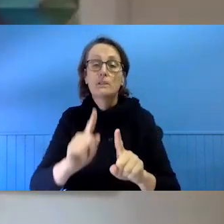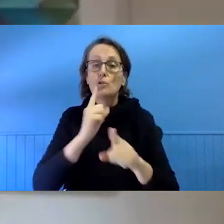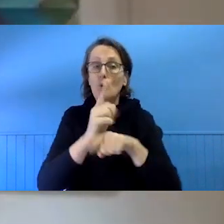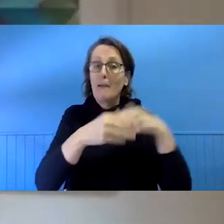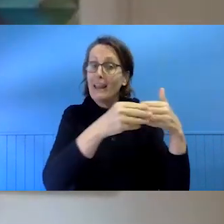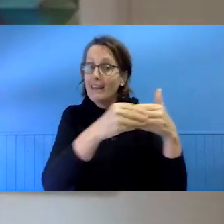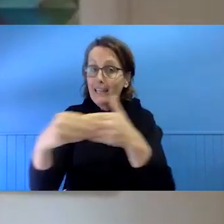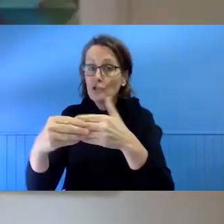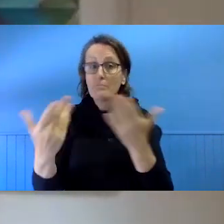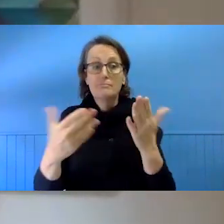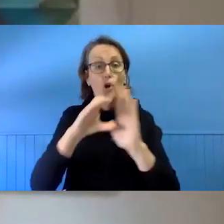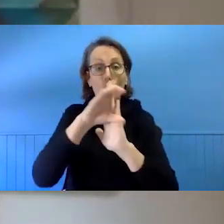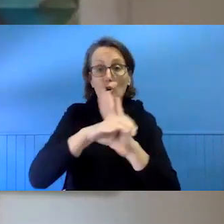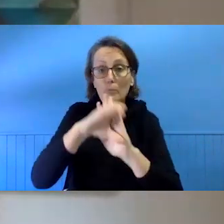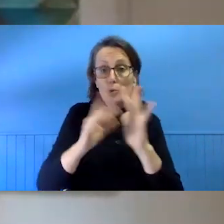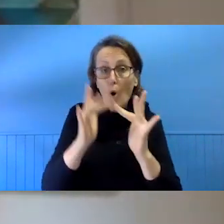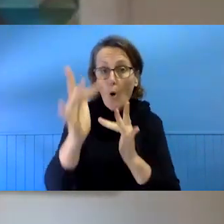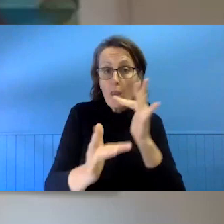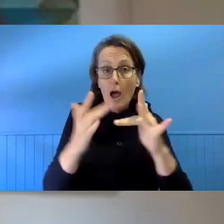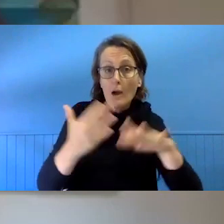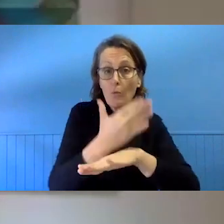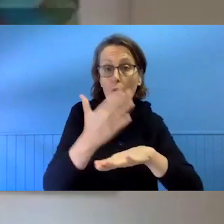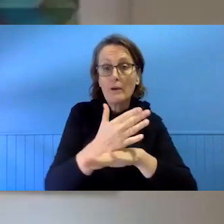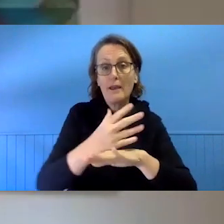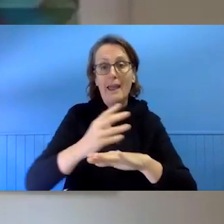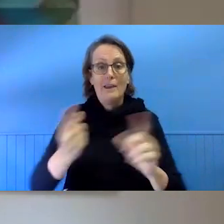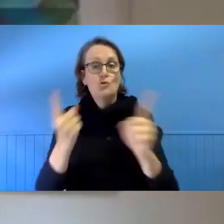capabilities and our practice to this new world. Check back to our